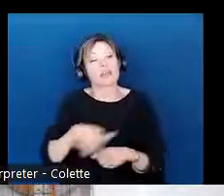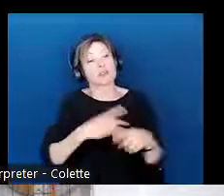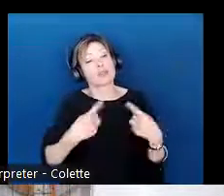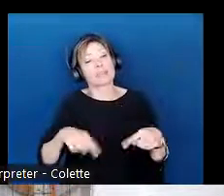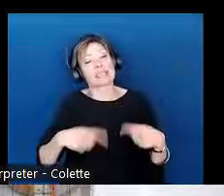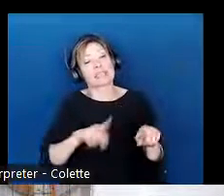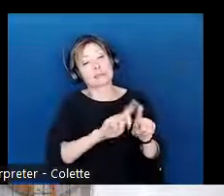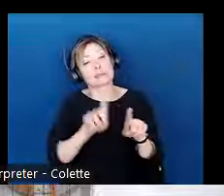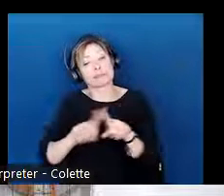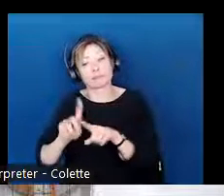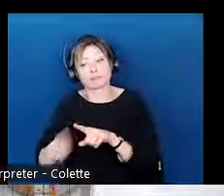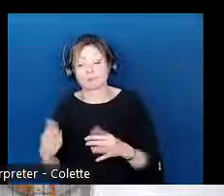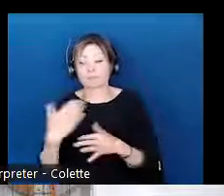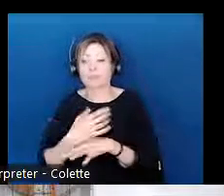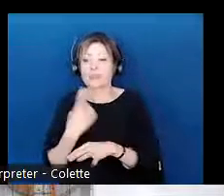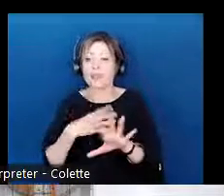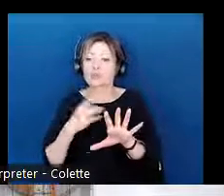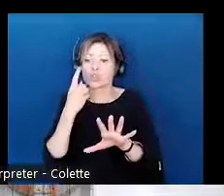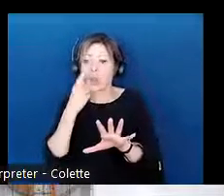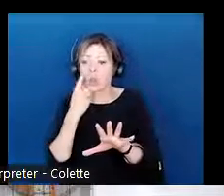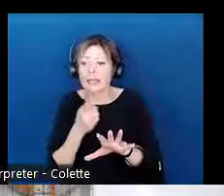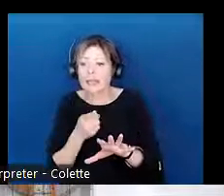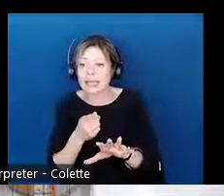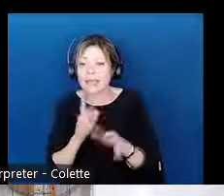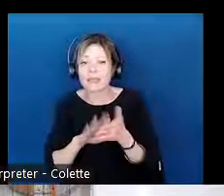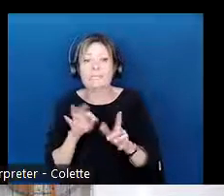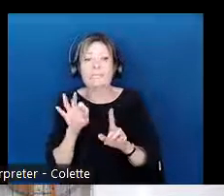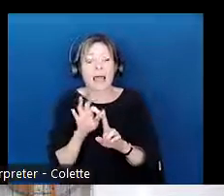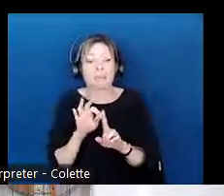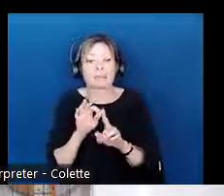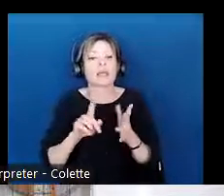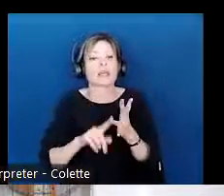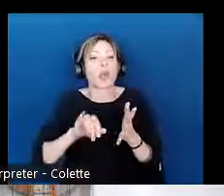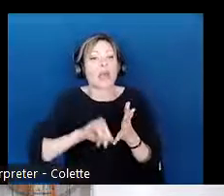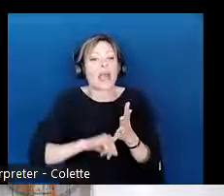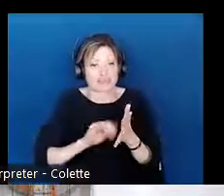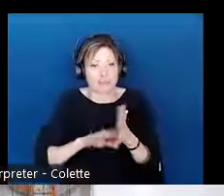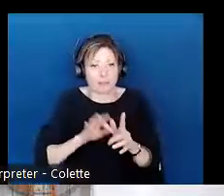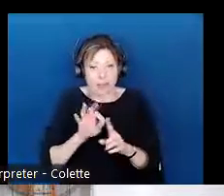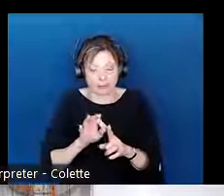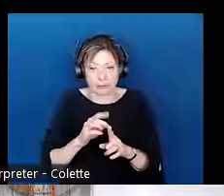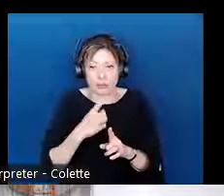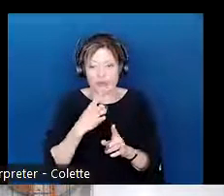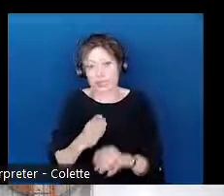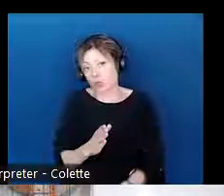Okay so I was just looking at the map, the OS map, so you're to the right of the Rural Life Centre